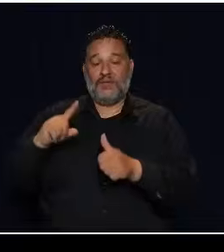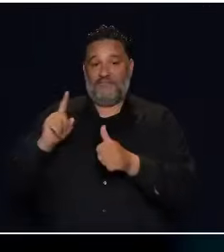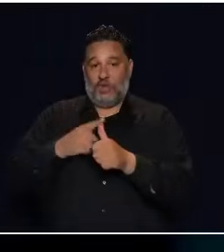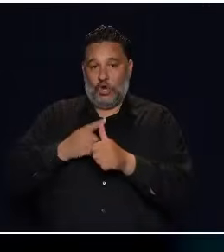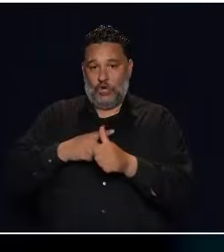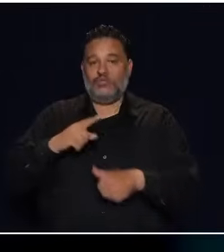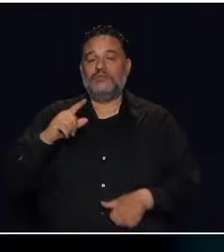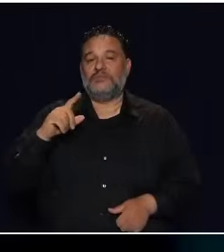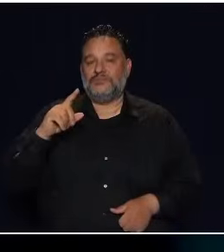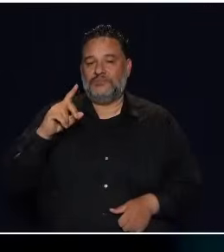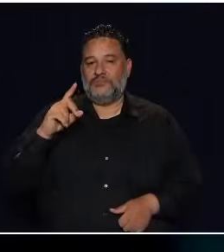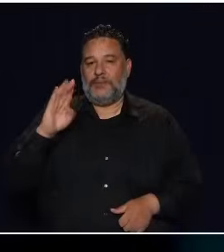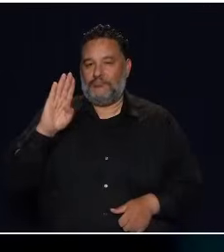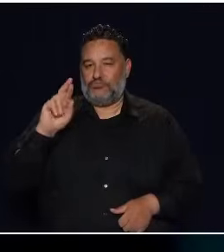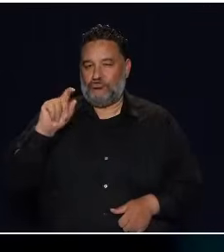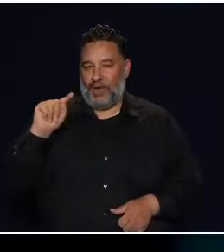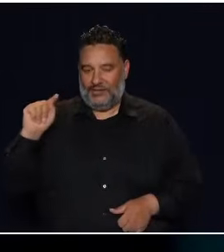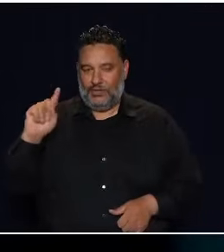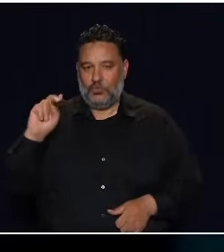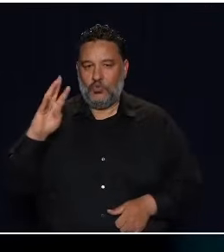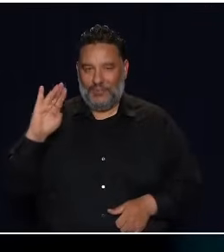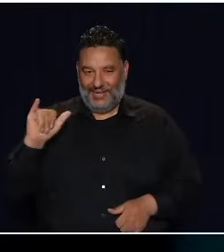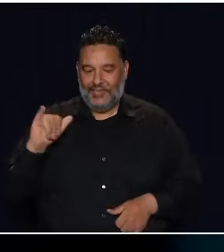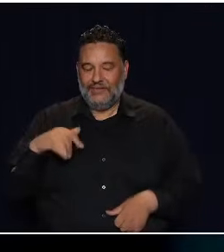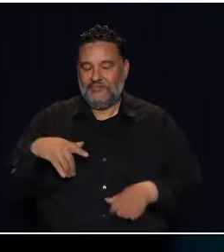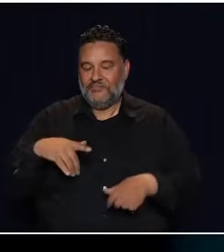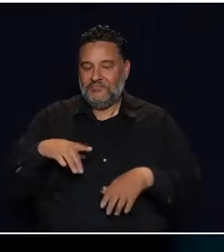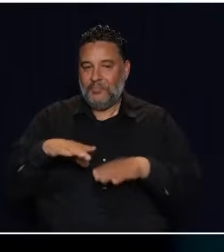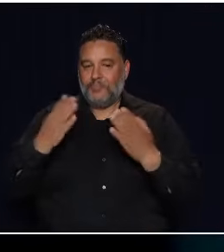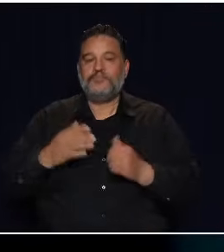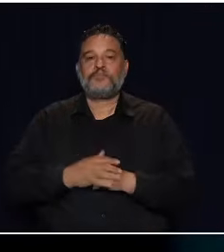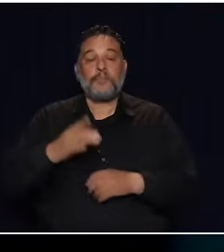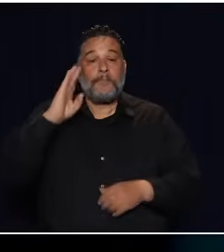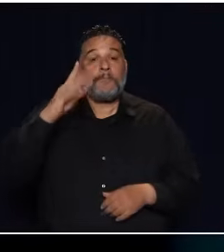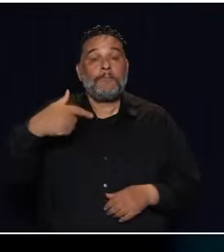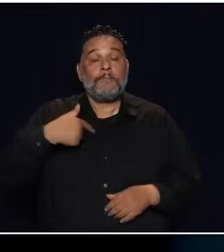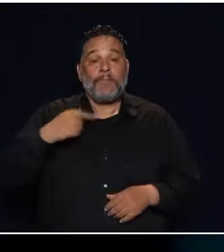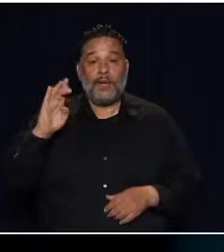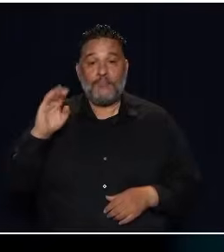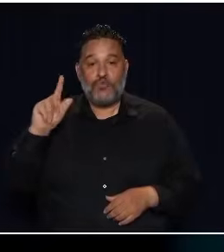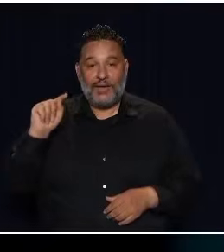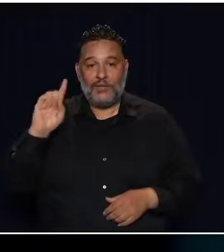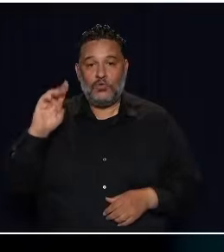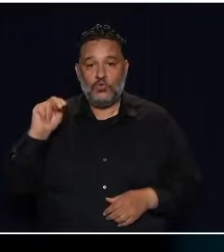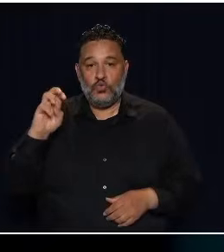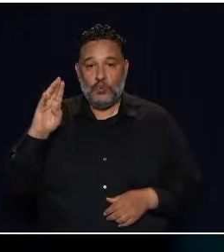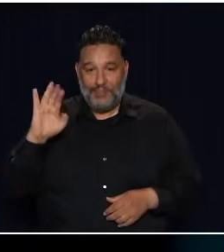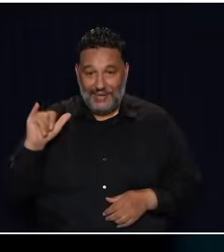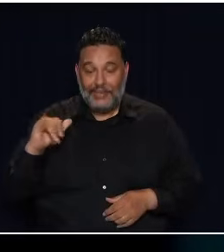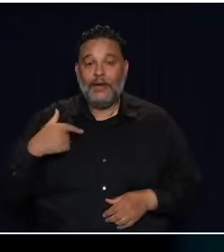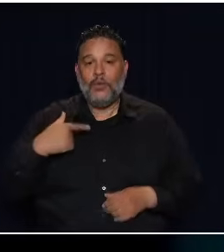MR. NEWBY, YOU HAVE THE FIRST OPENING STATEMENT. YOU HAVE ONE MINUTE. HELLO, ARIZONA.